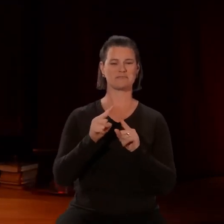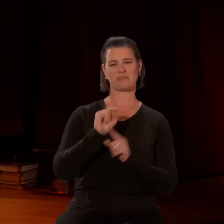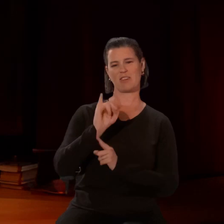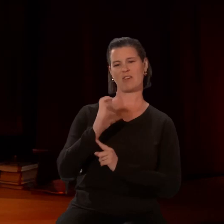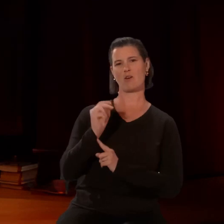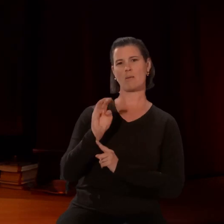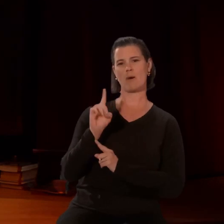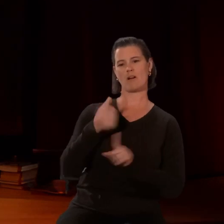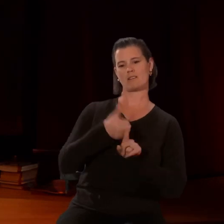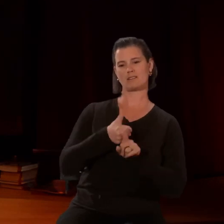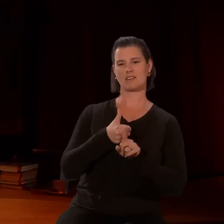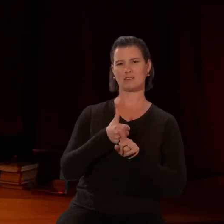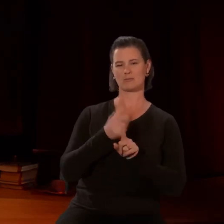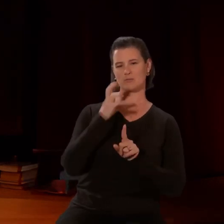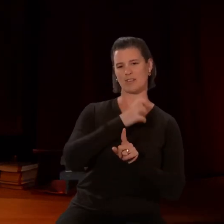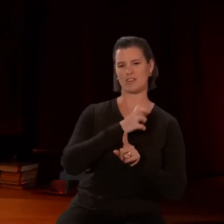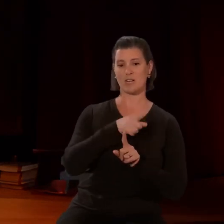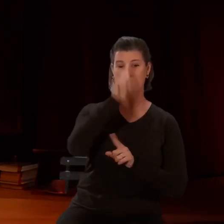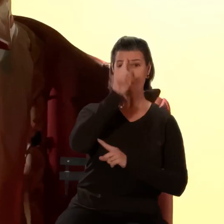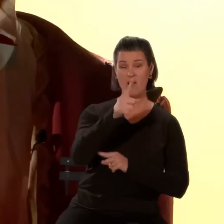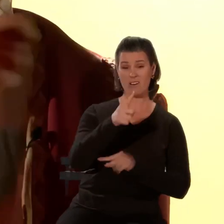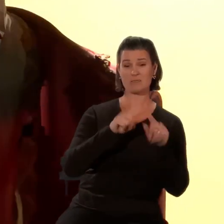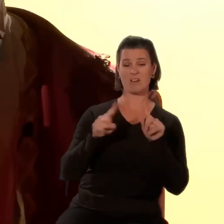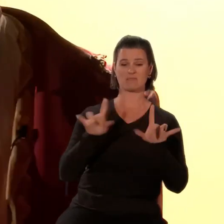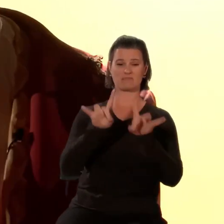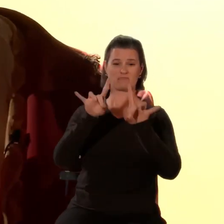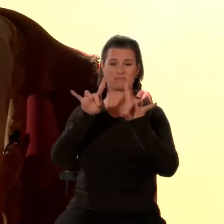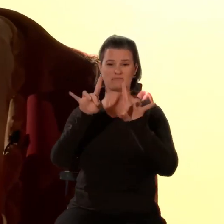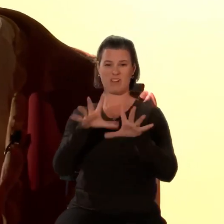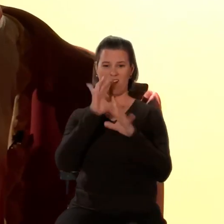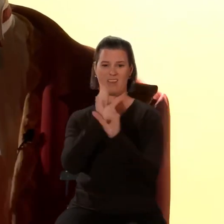He was intelligent and superstitious at the same time,